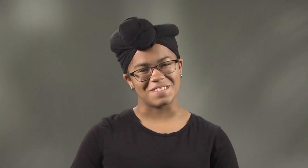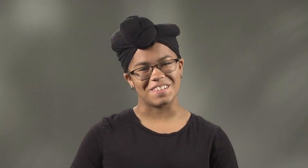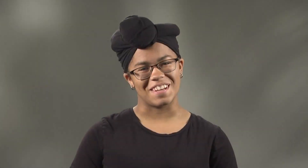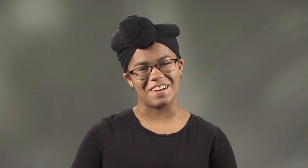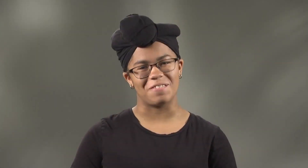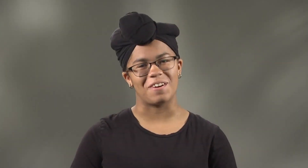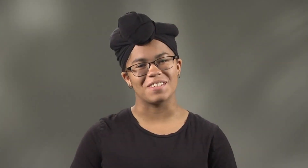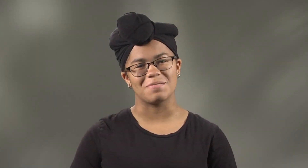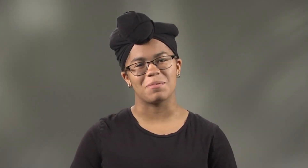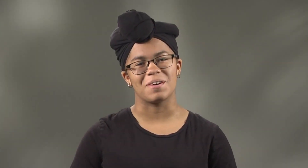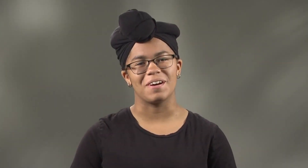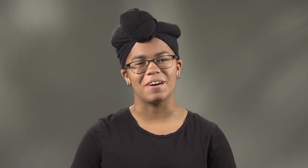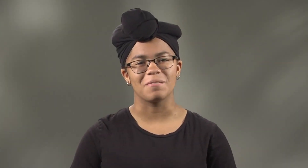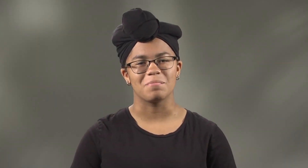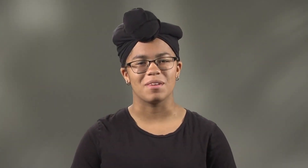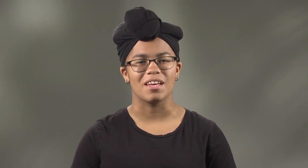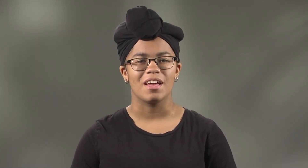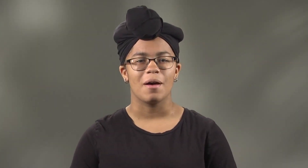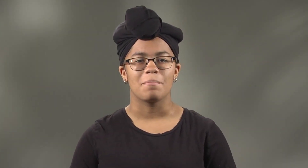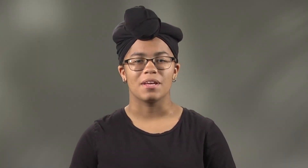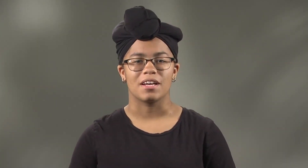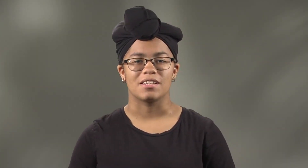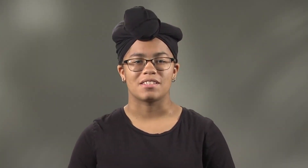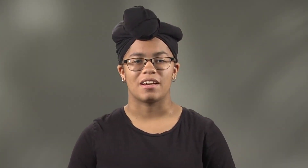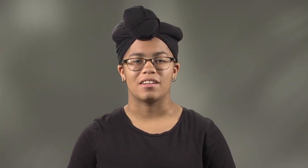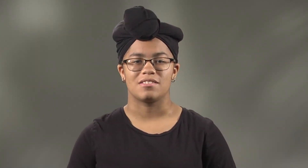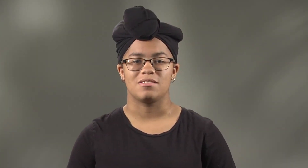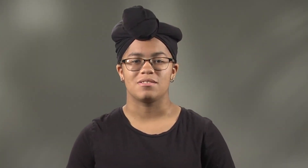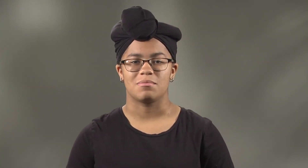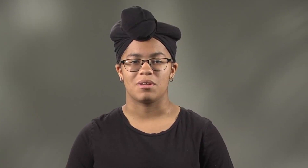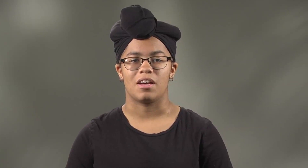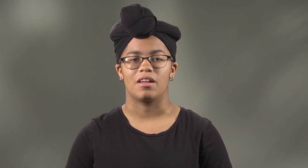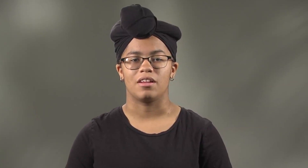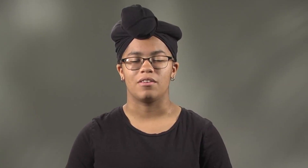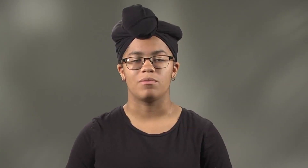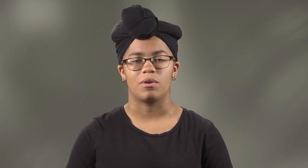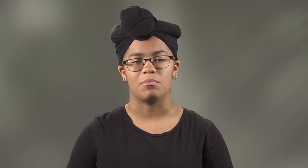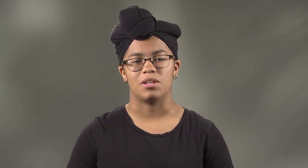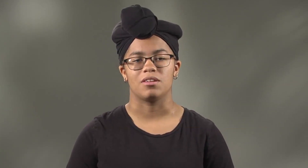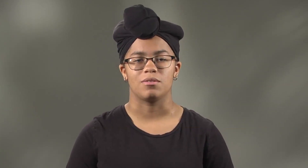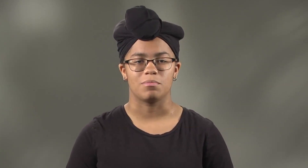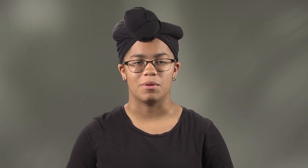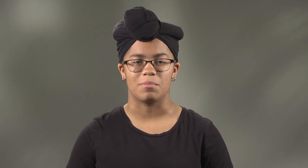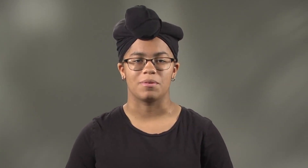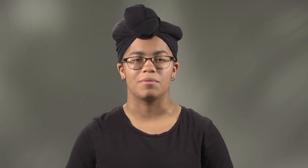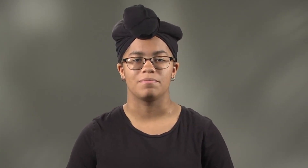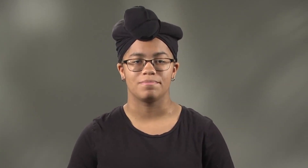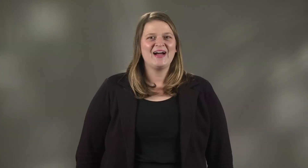Joining a fall sport helped me because I got to do something I love while meeting new people.